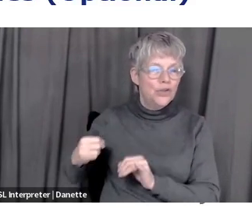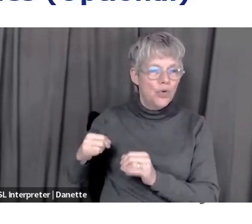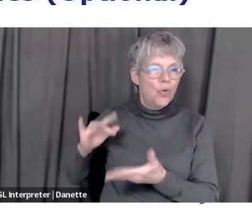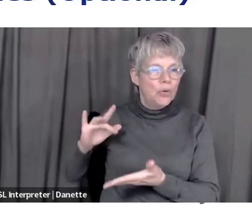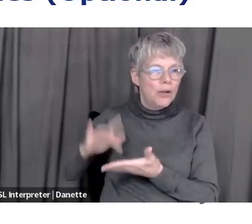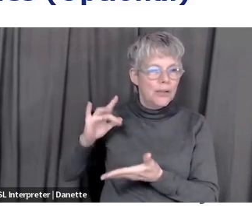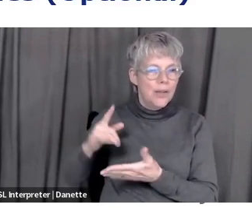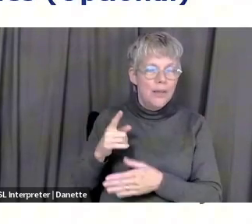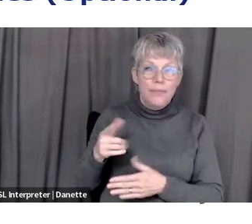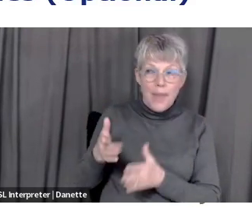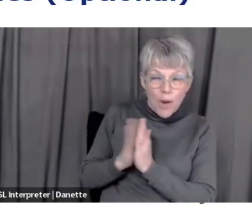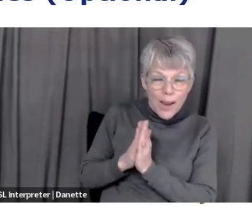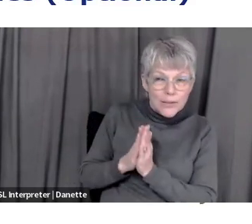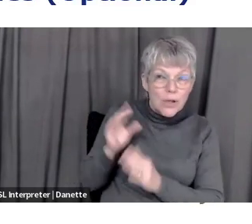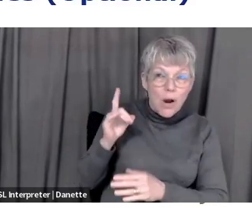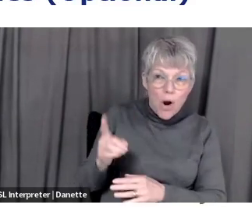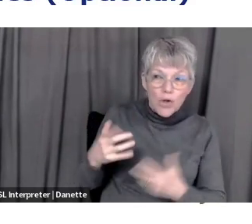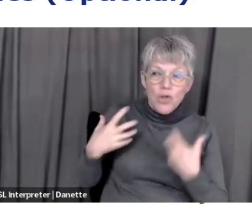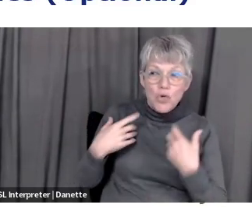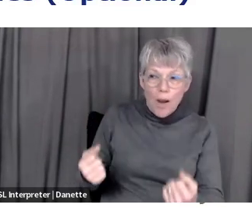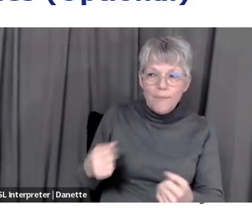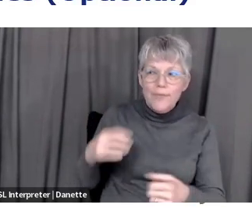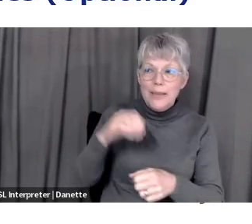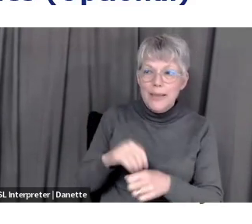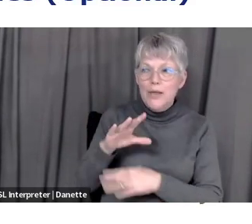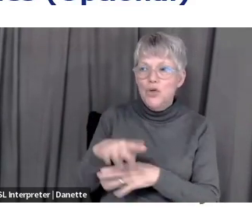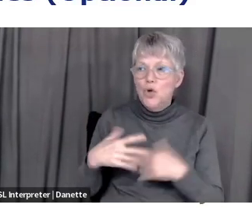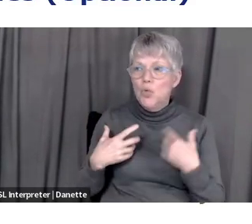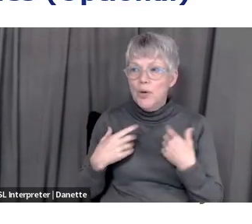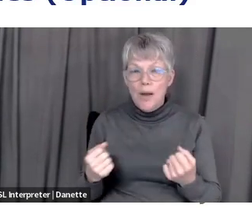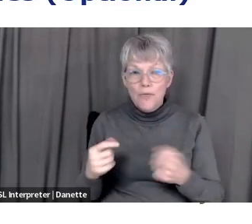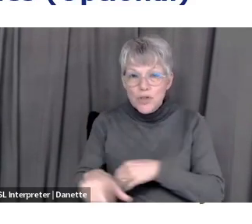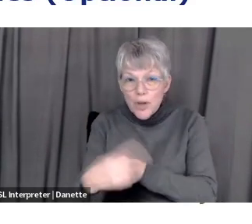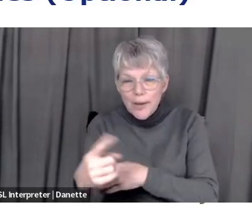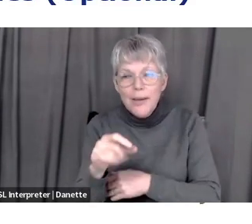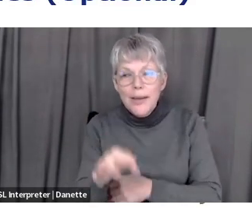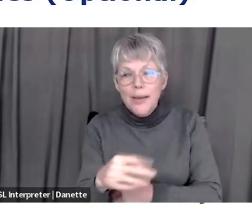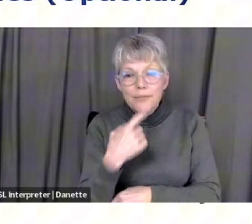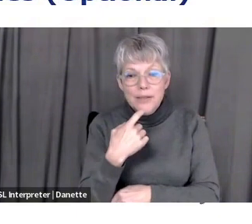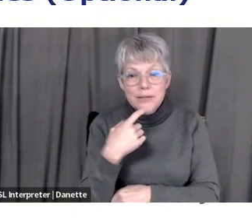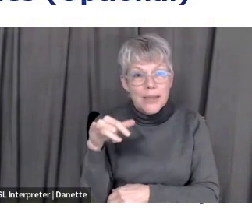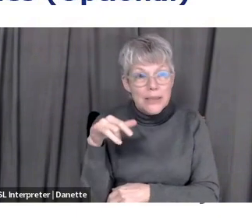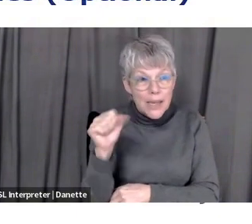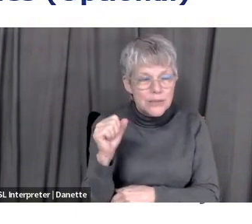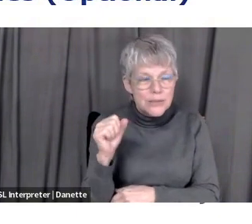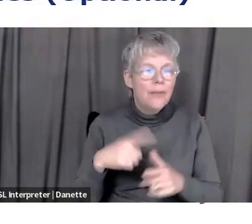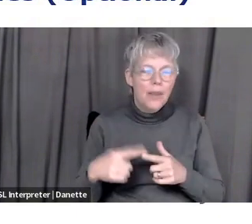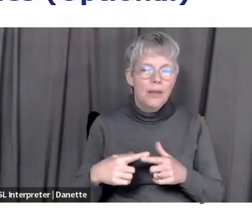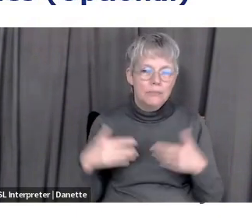app every day and asks, are you confident in your recovery today? And if they say yes, great, they move on.